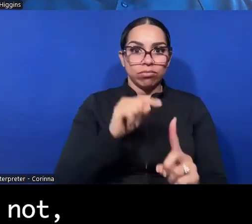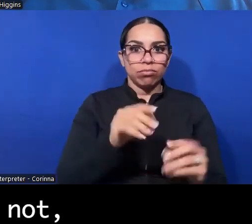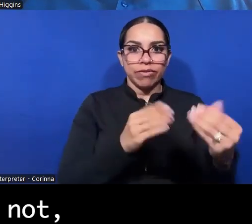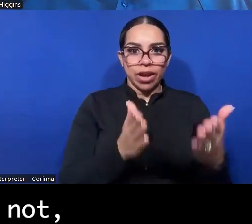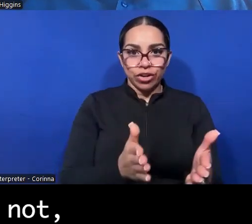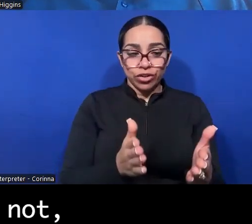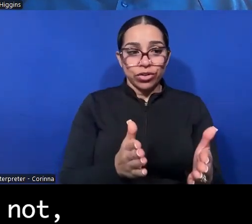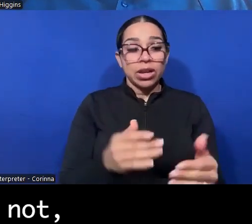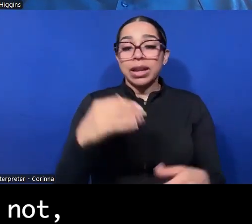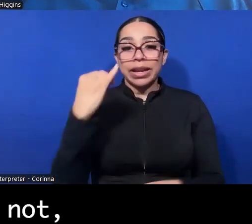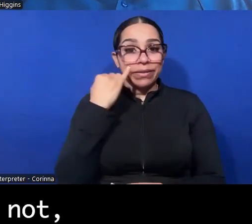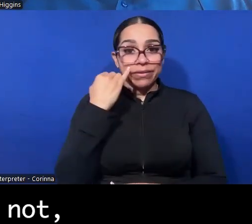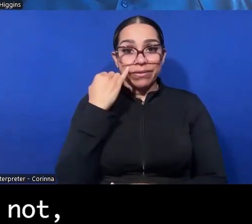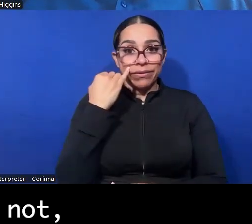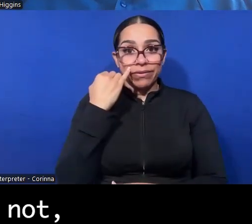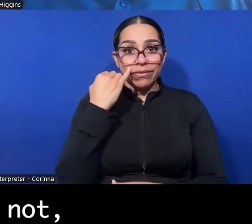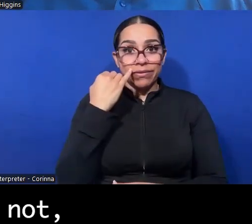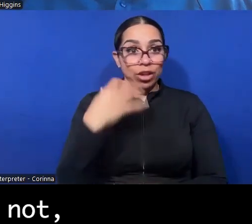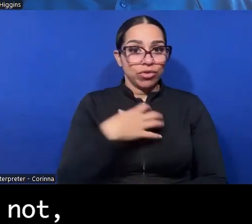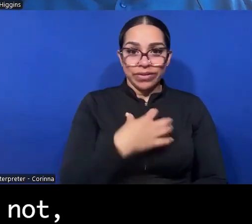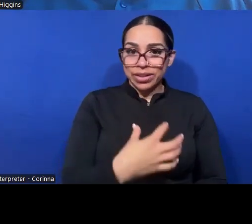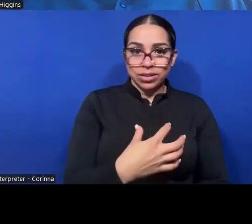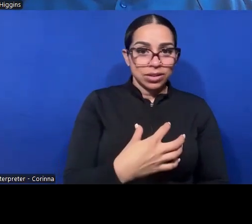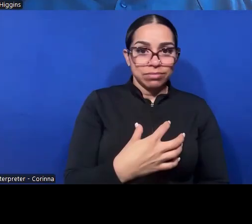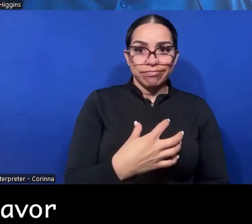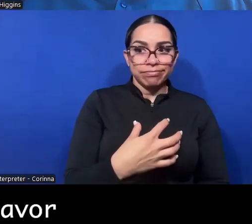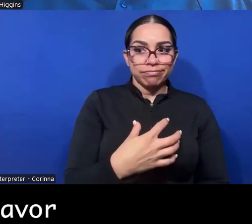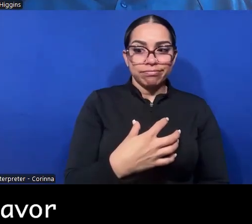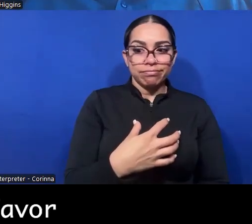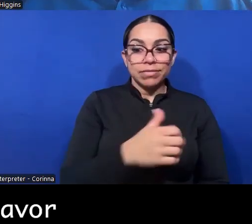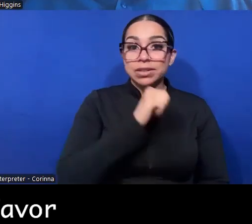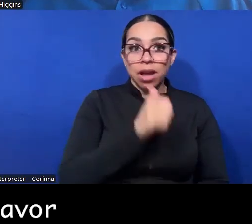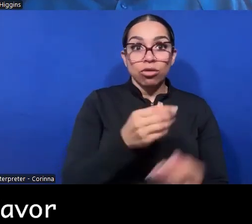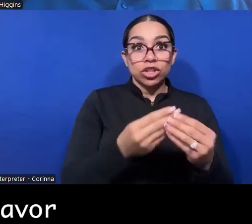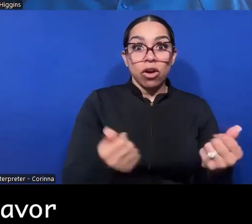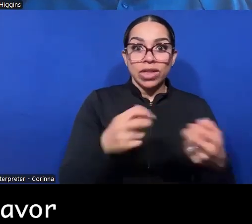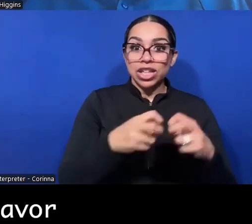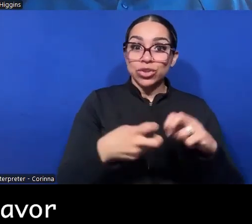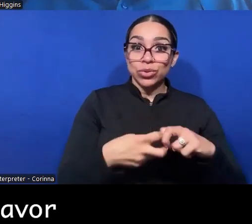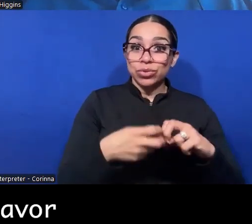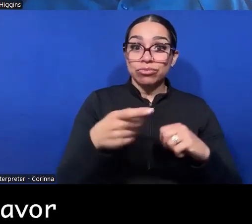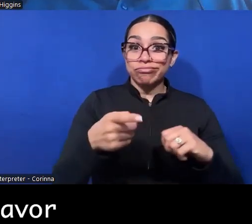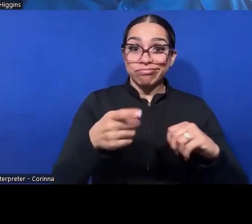And then if that grievance is not, you know, end up, resolving the issue in your favor and you still want to dispute it.